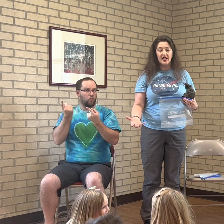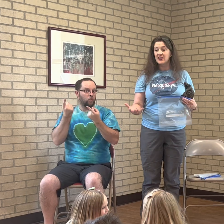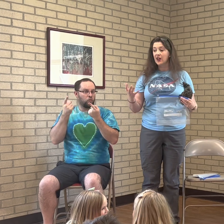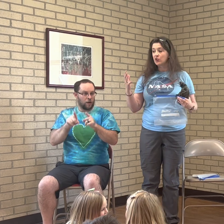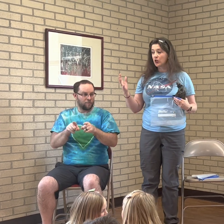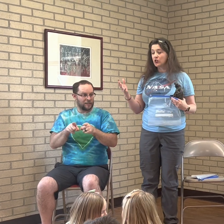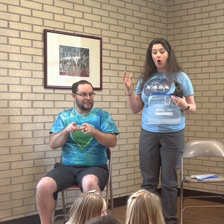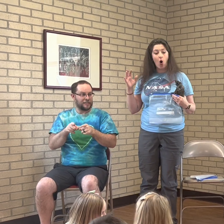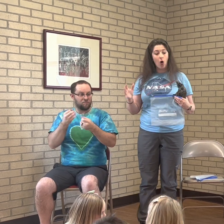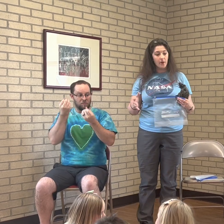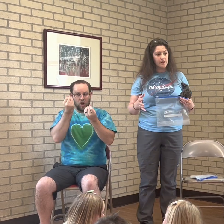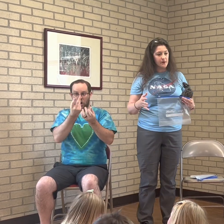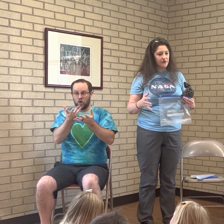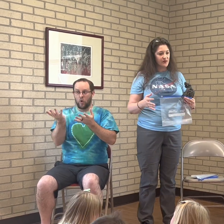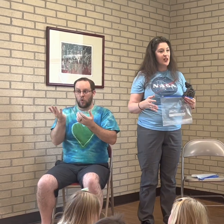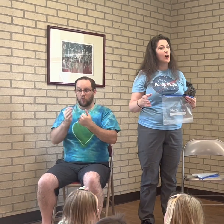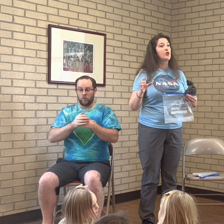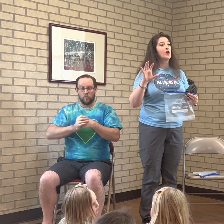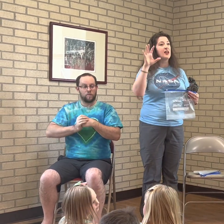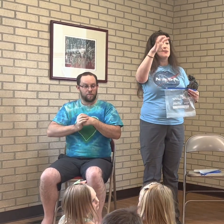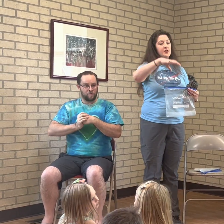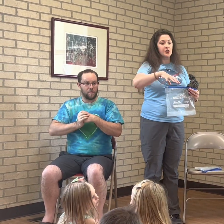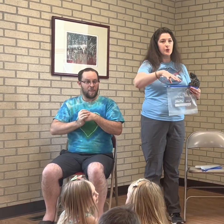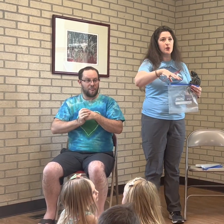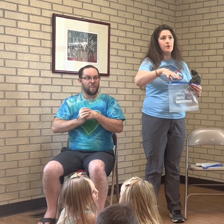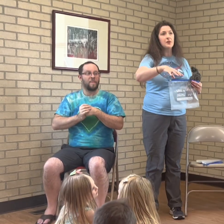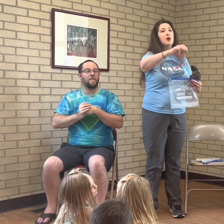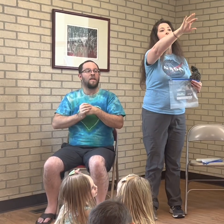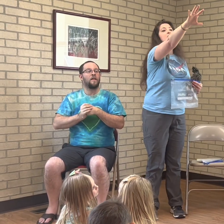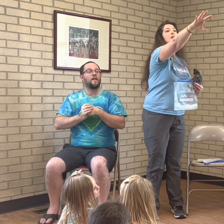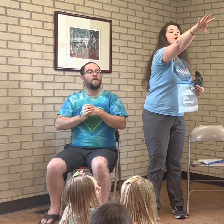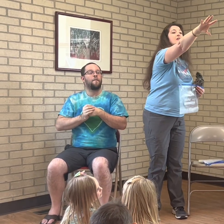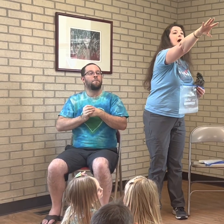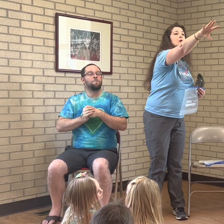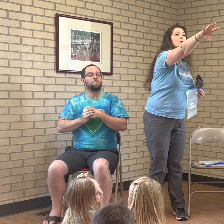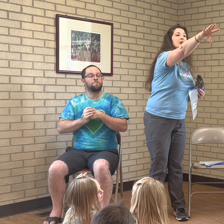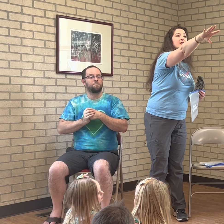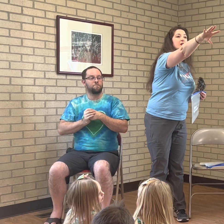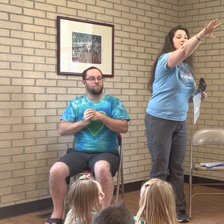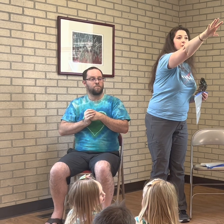And as I told you... they're in this room, they're in that room right there, you see the